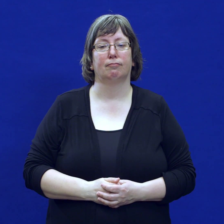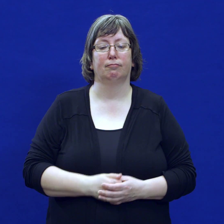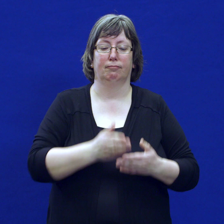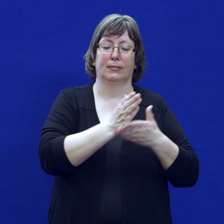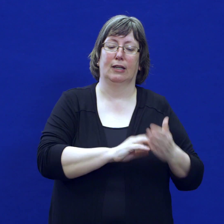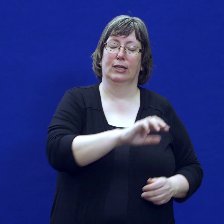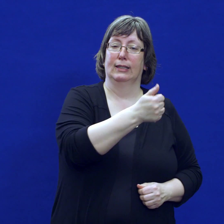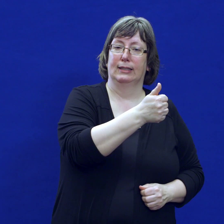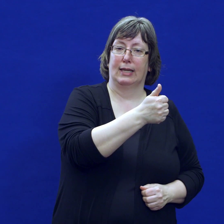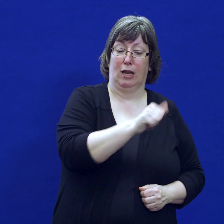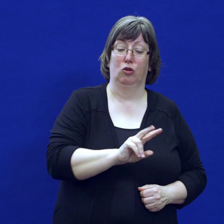section 10 subsection 2